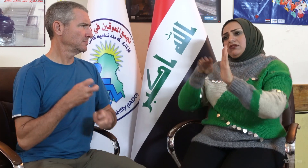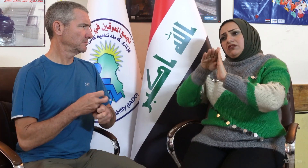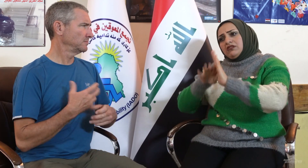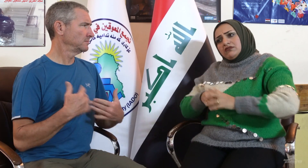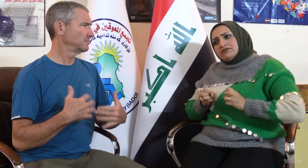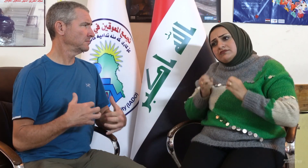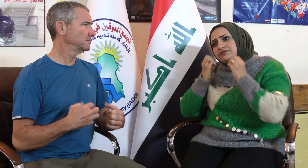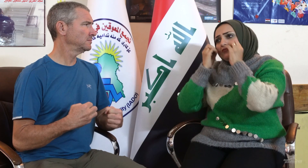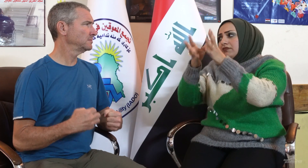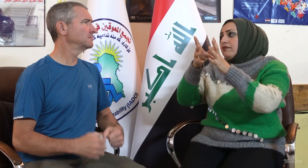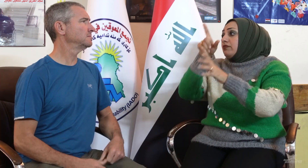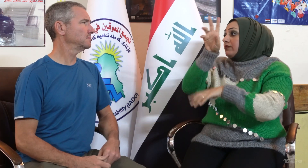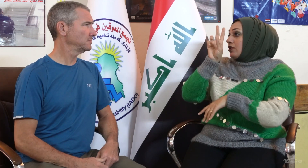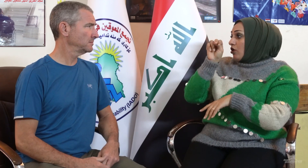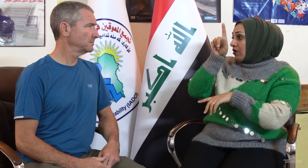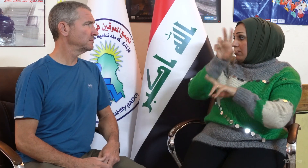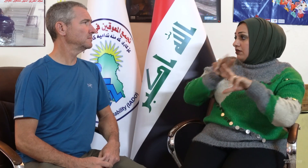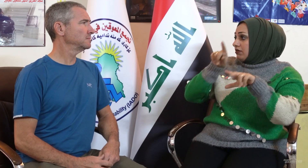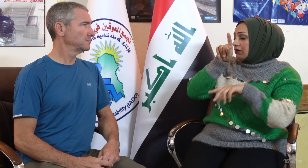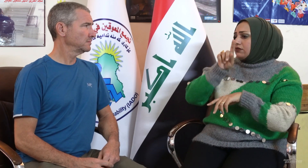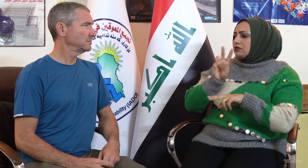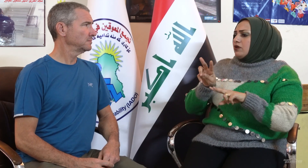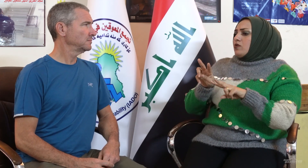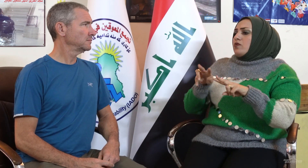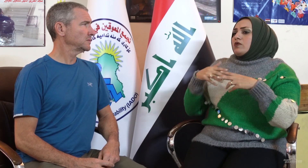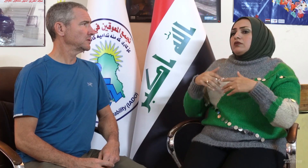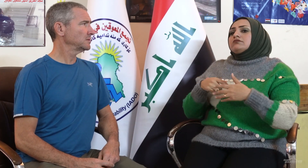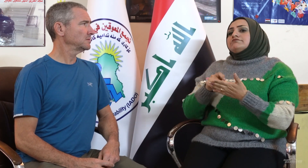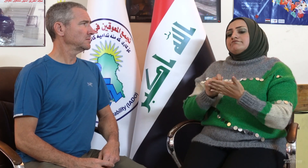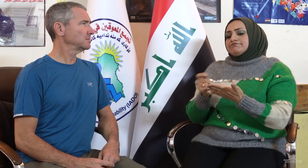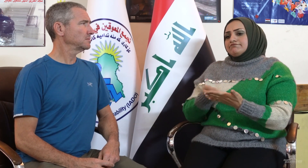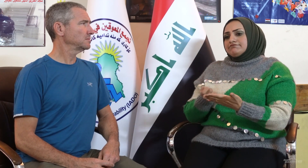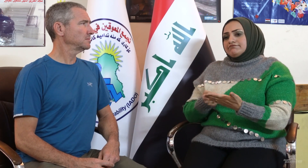We will bring ideas to the government